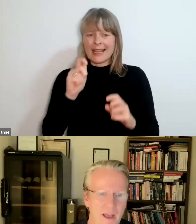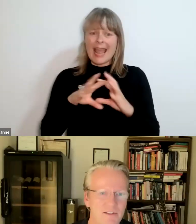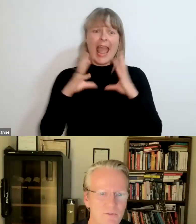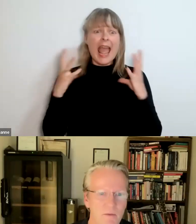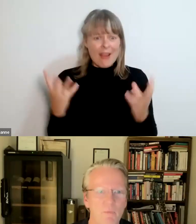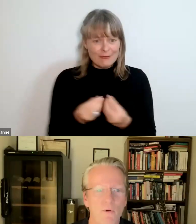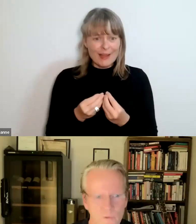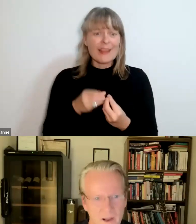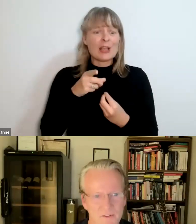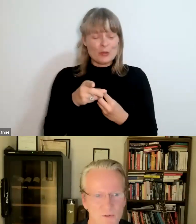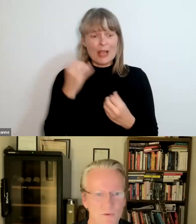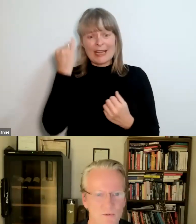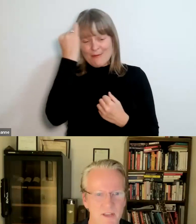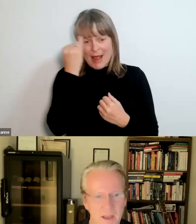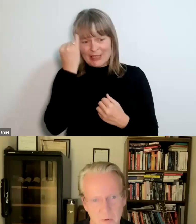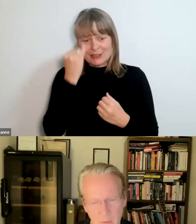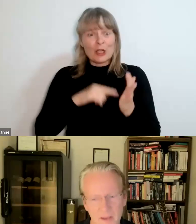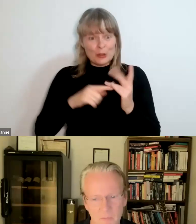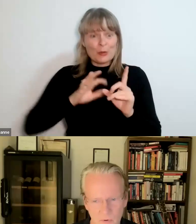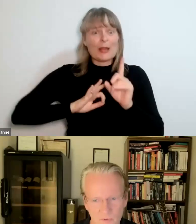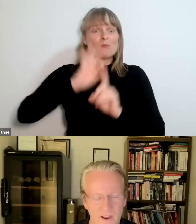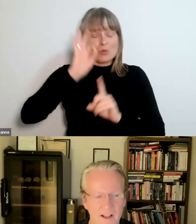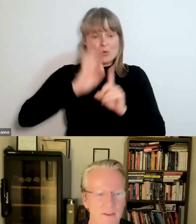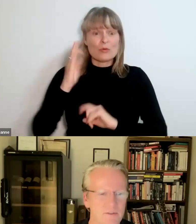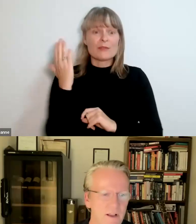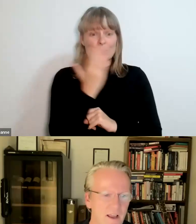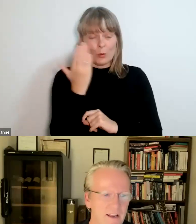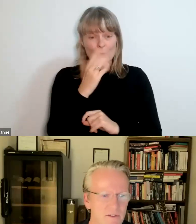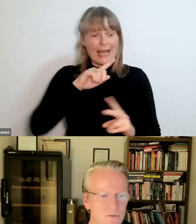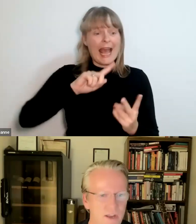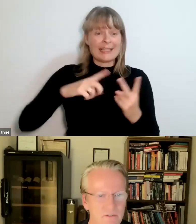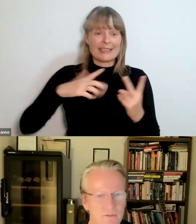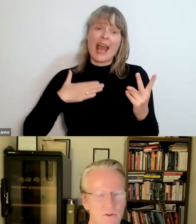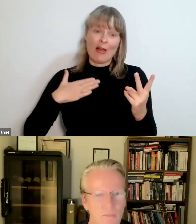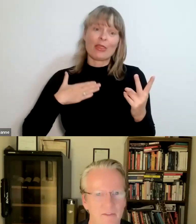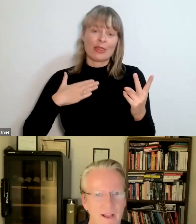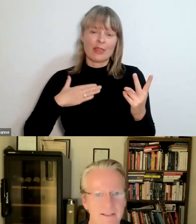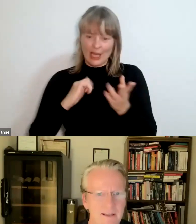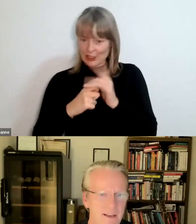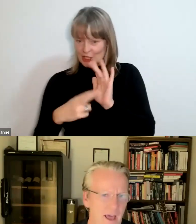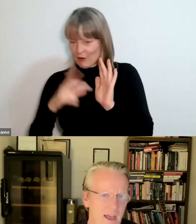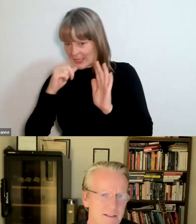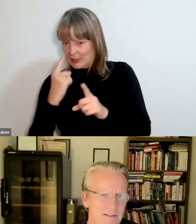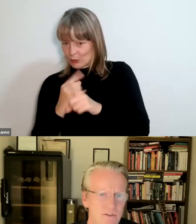of the last 20 years or so Hearing Australia we have tried almost anything